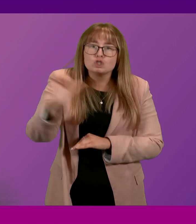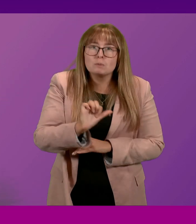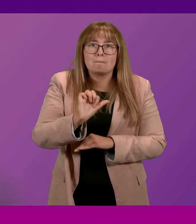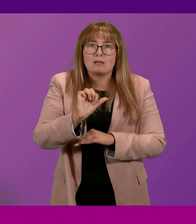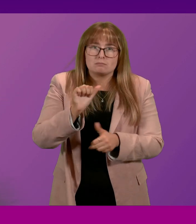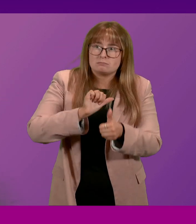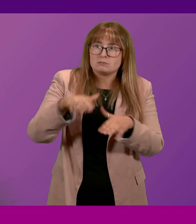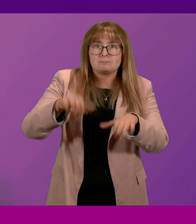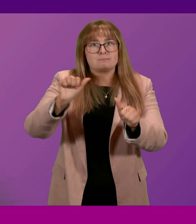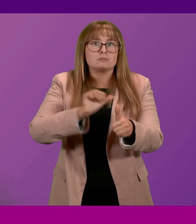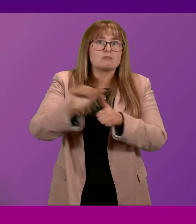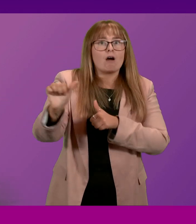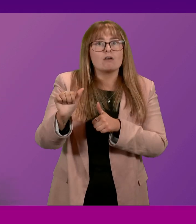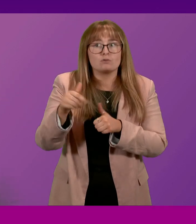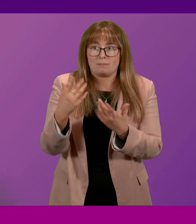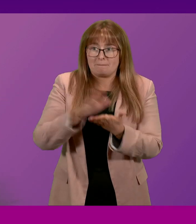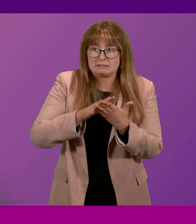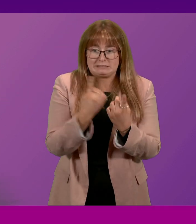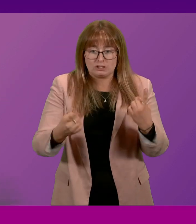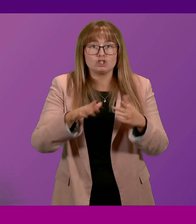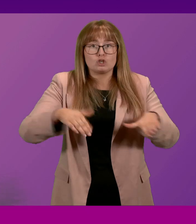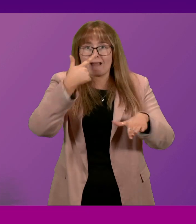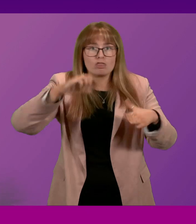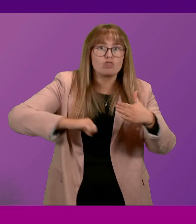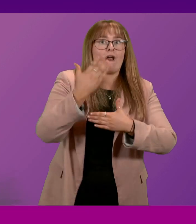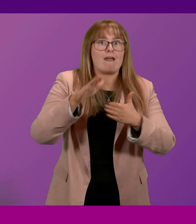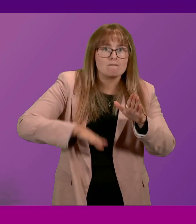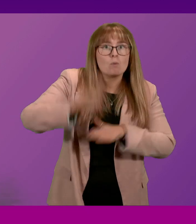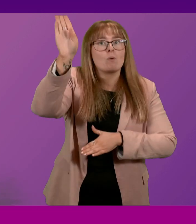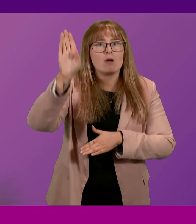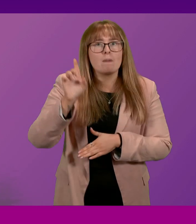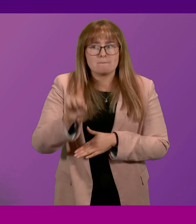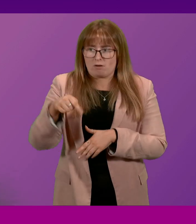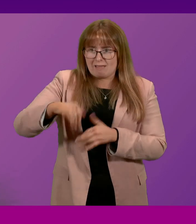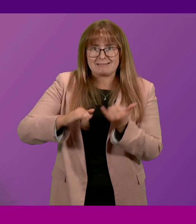country, which allows every child to thrive, but, under this SNP Government, Scotland’s young people